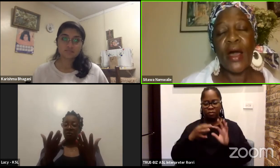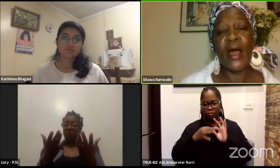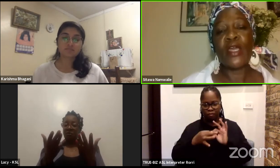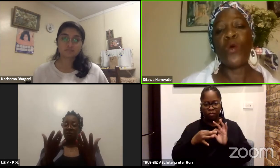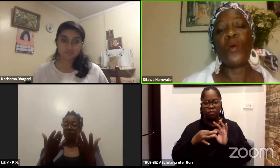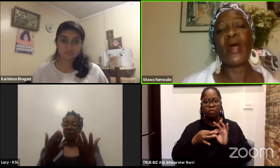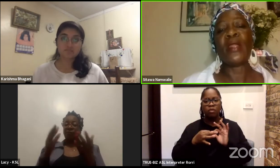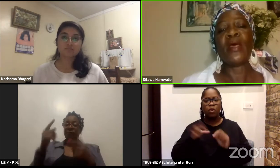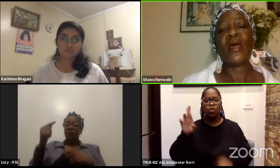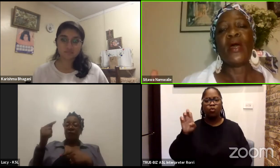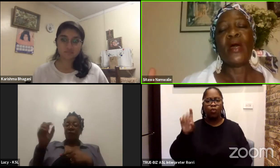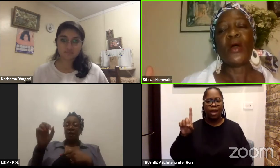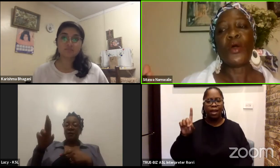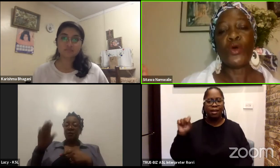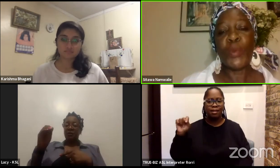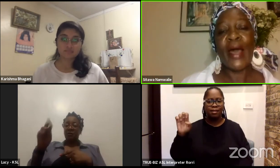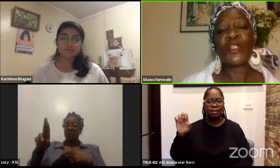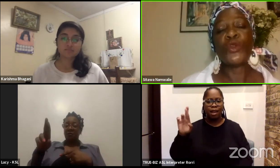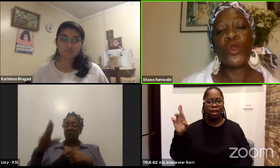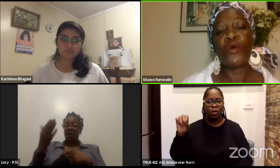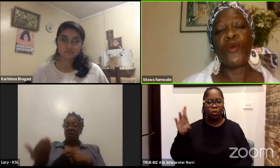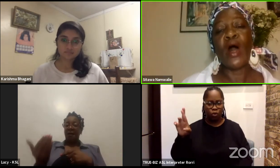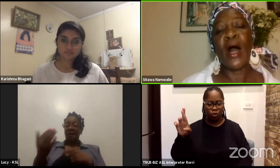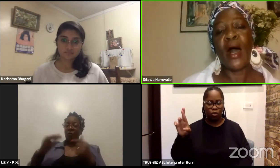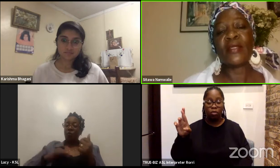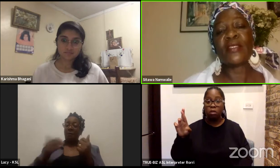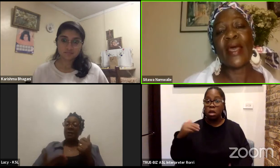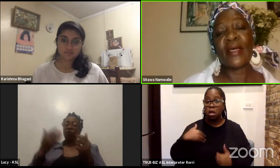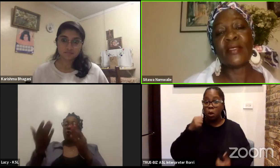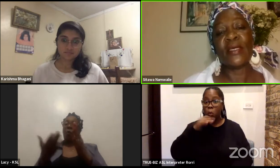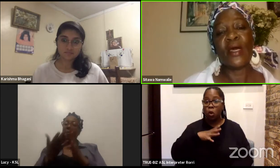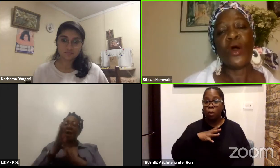A young woman goes back to look for her aunt's legacy,